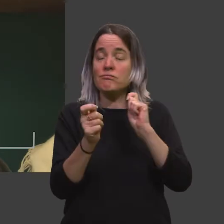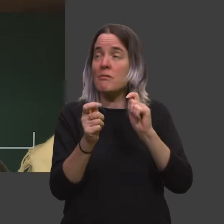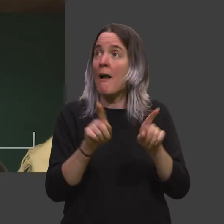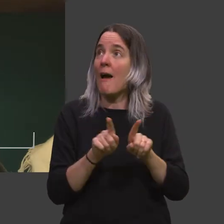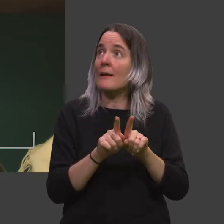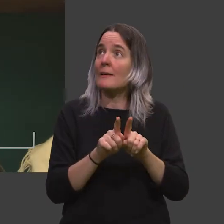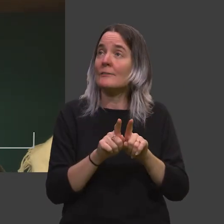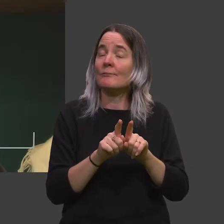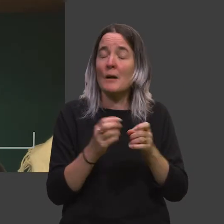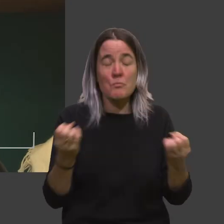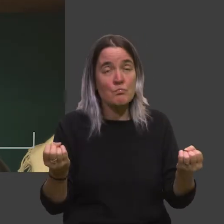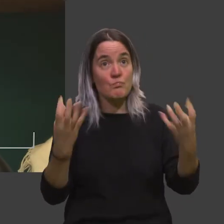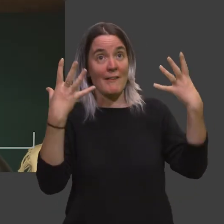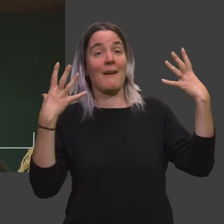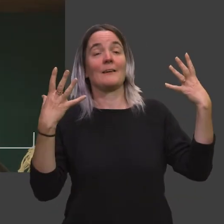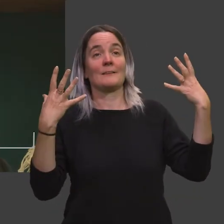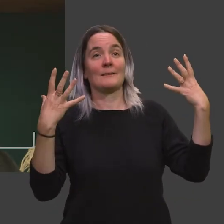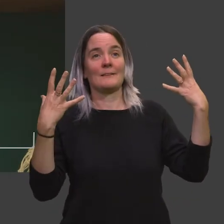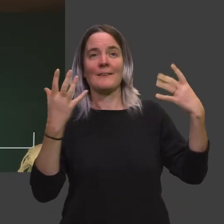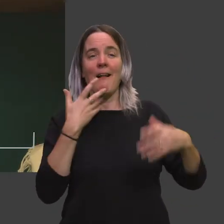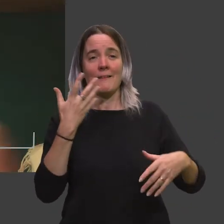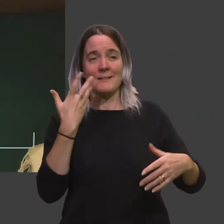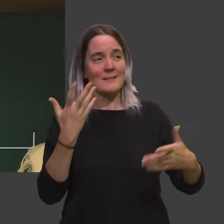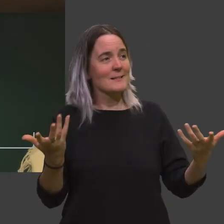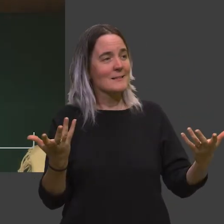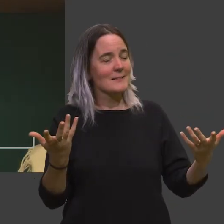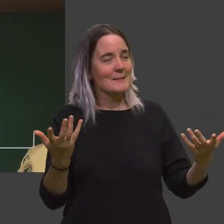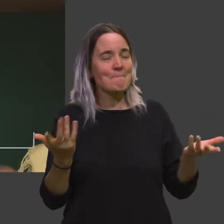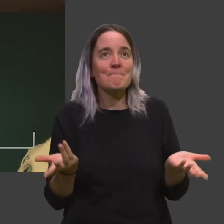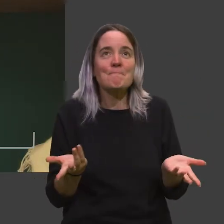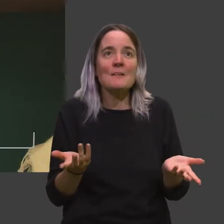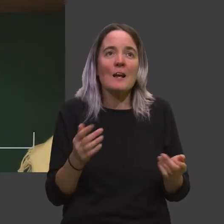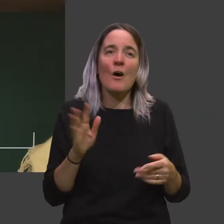Umm… Every colour is brighter, more beautiful.